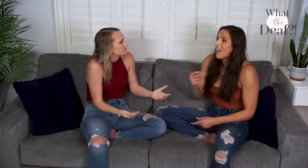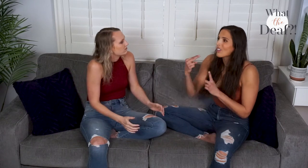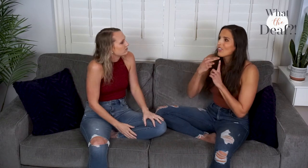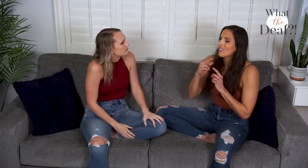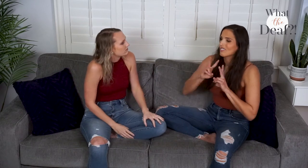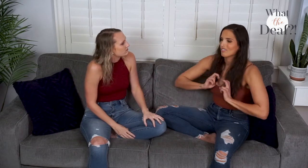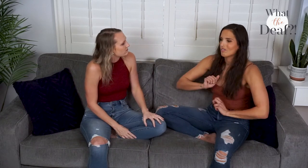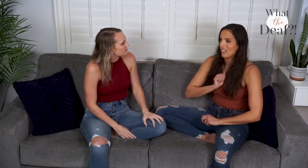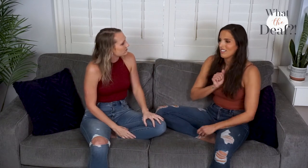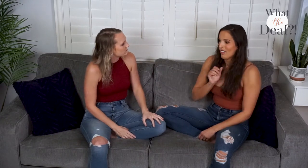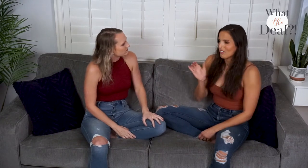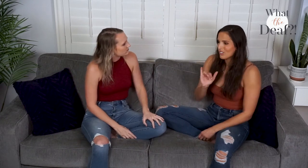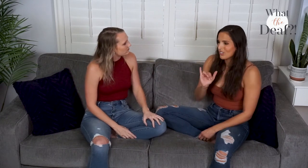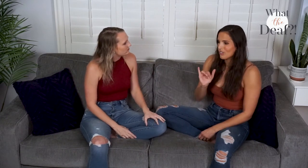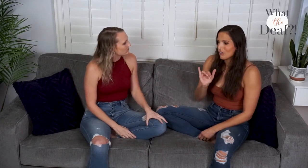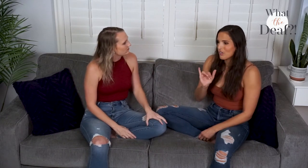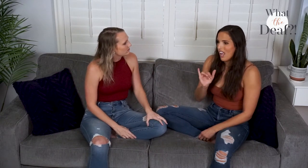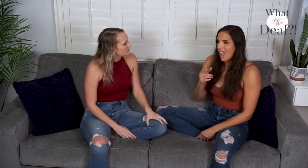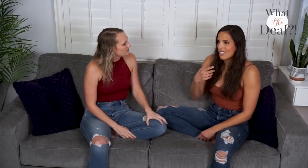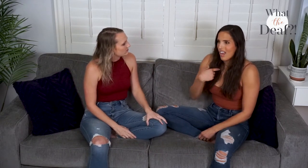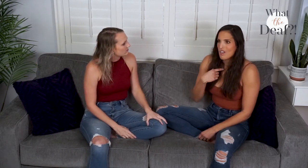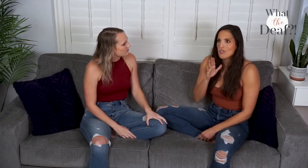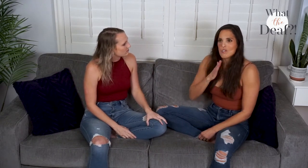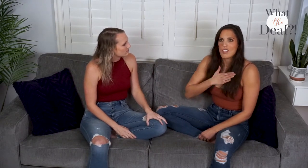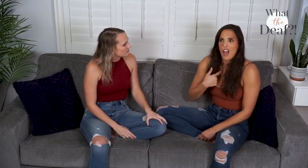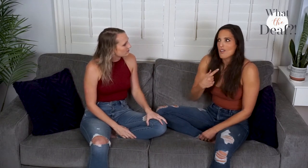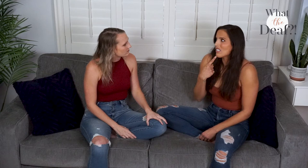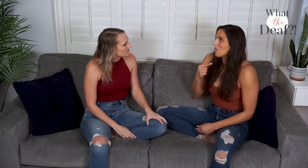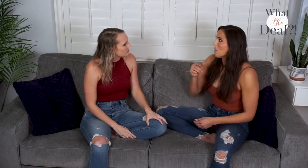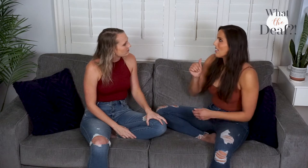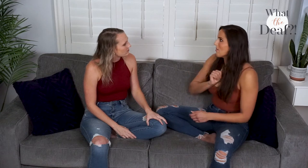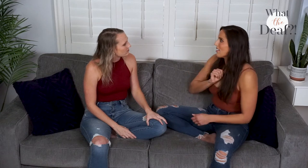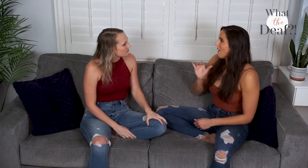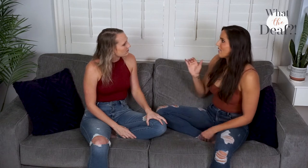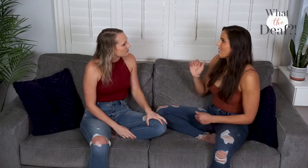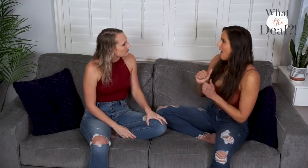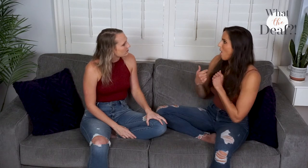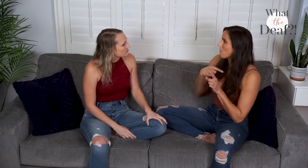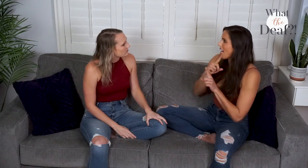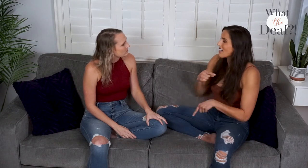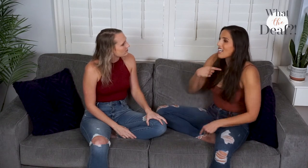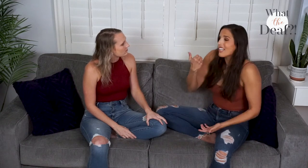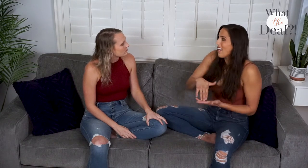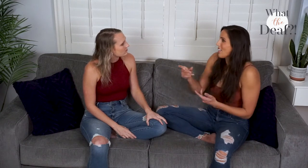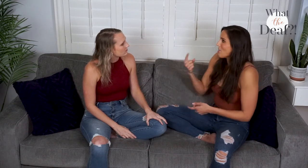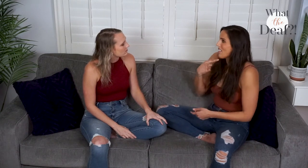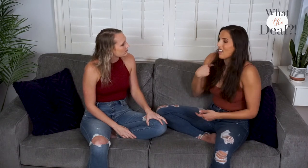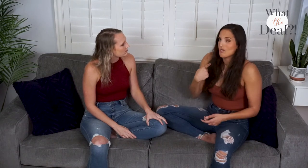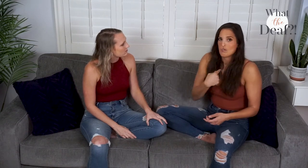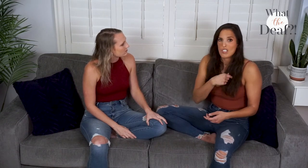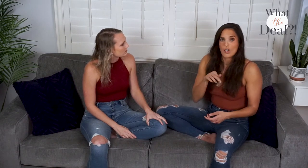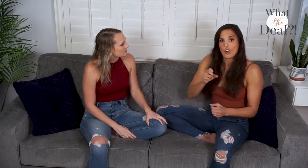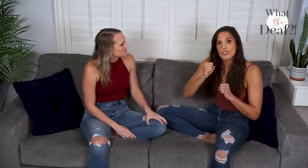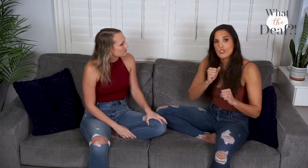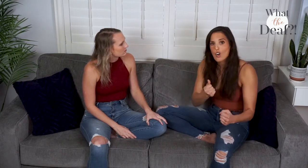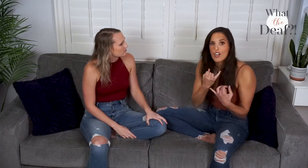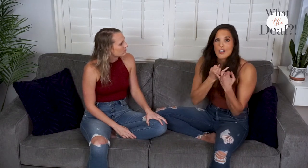And I looked at myself, and I will admit, I was disappointed in myself in how I reacted. Again, like you said Carly,